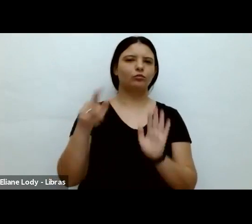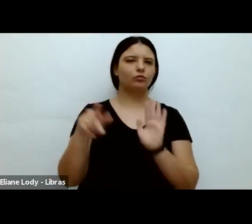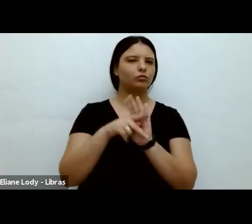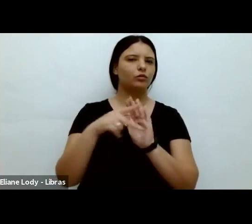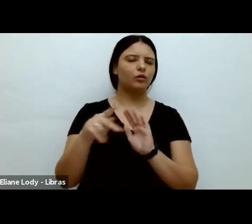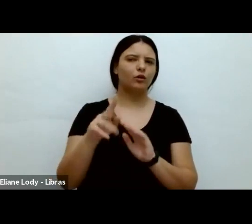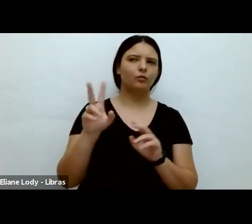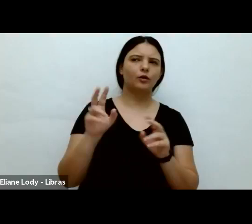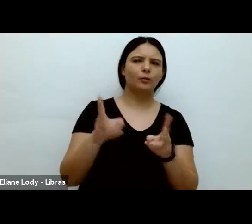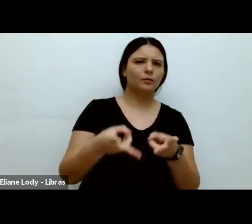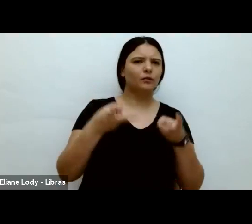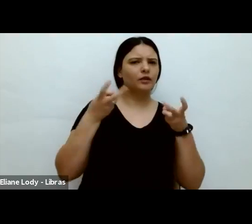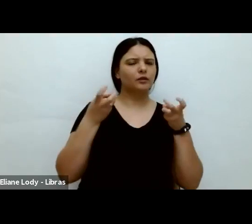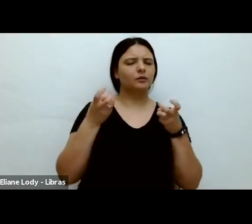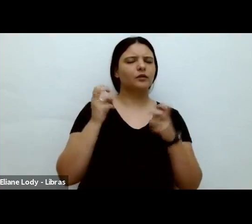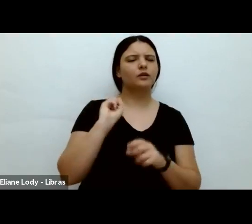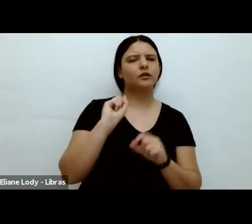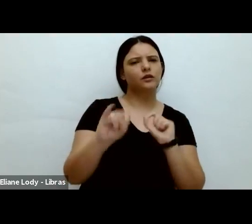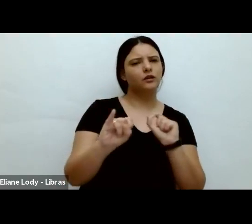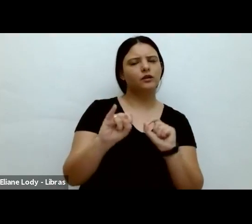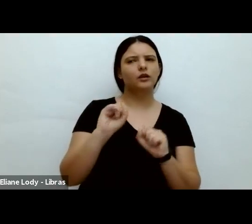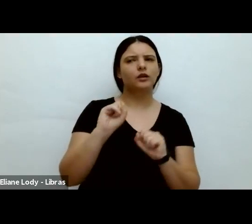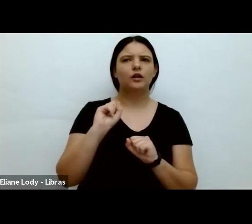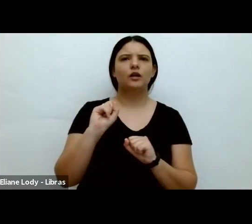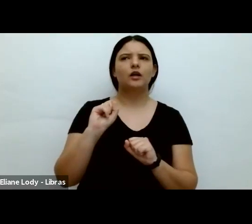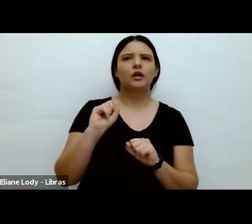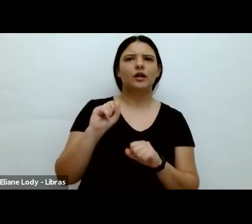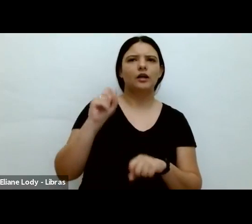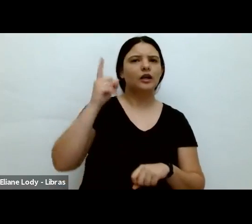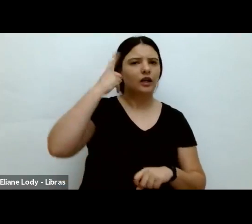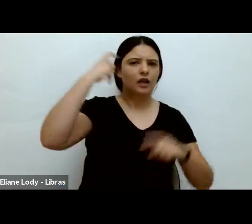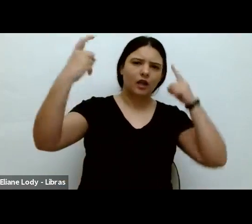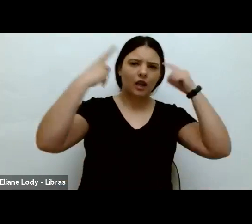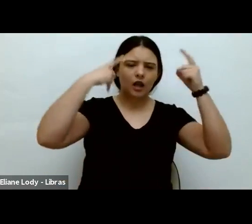her merges with joint project.